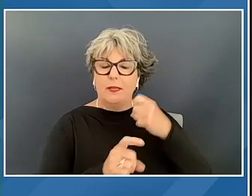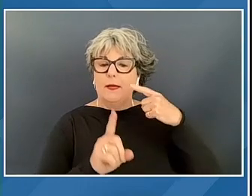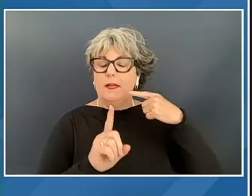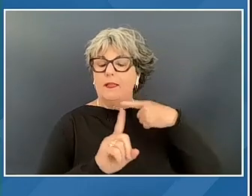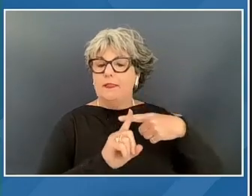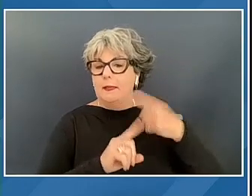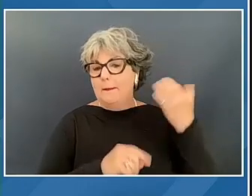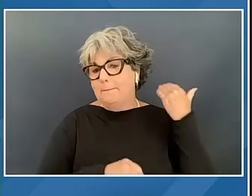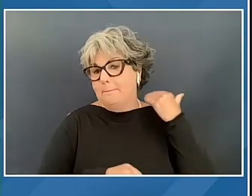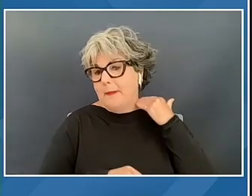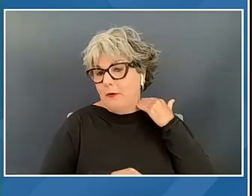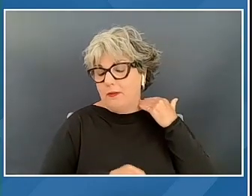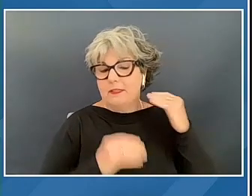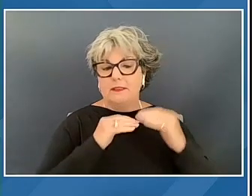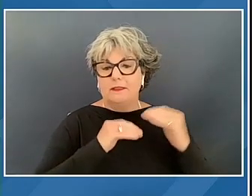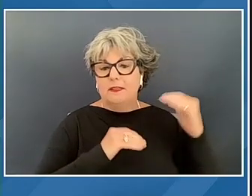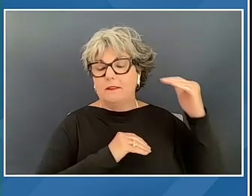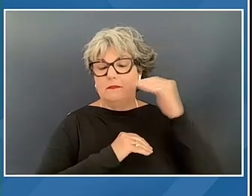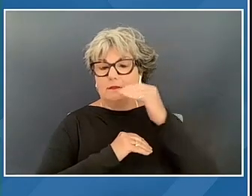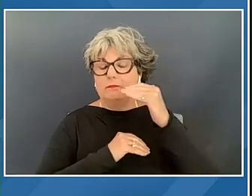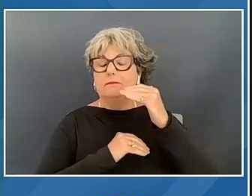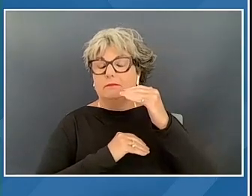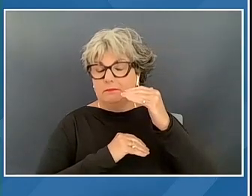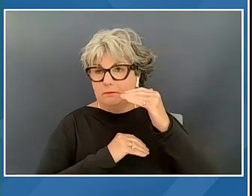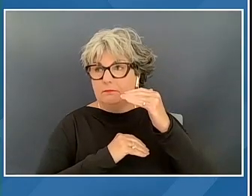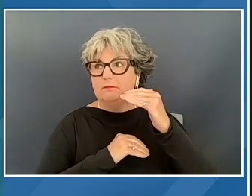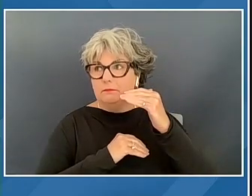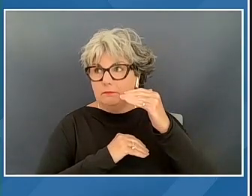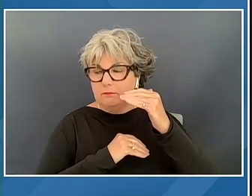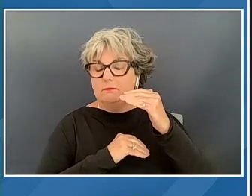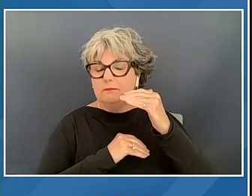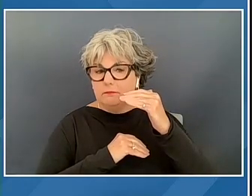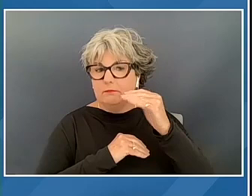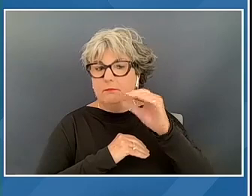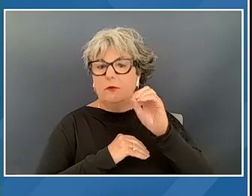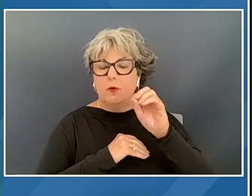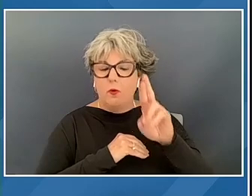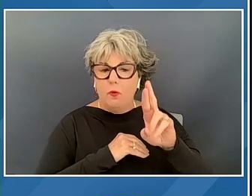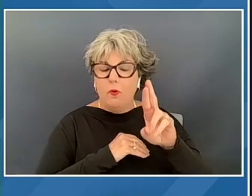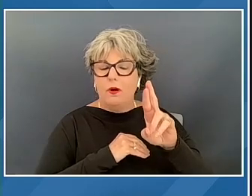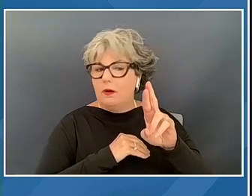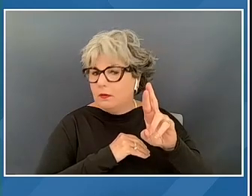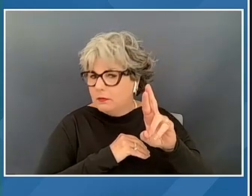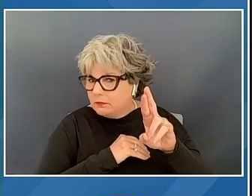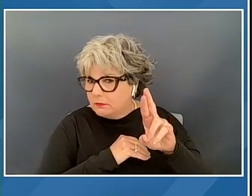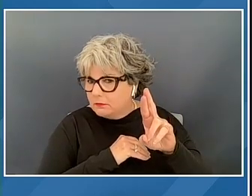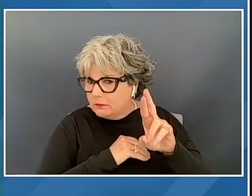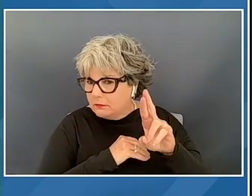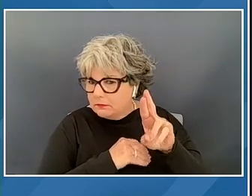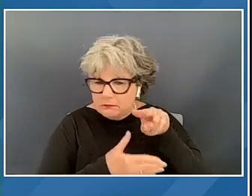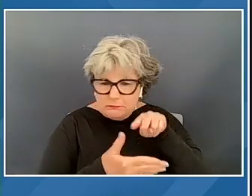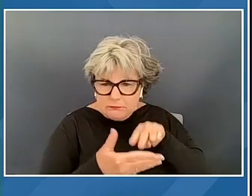often exceeded or released- exceeded or released- ceded or erased any relief they